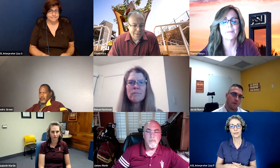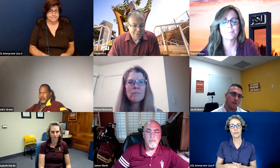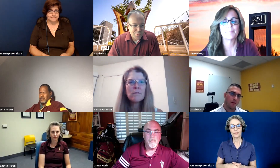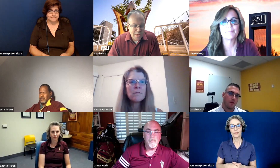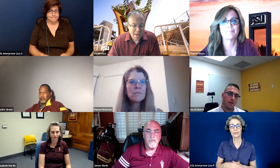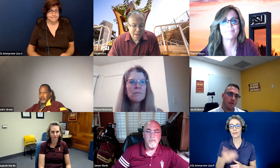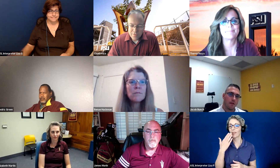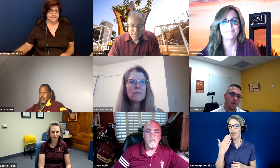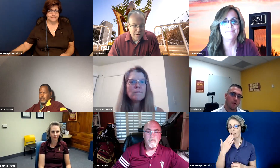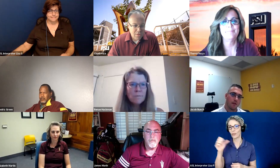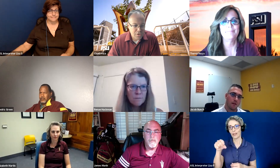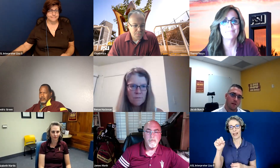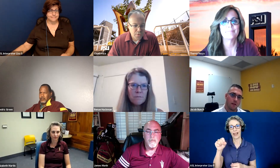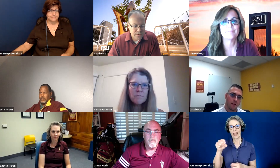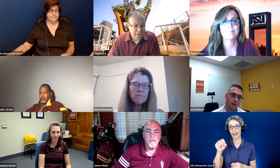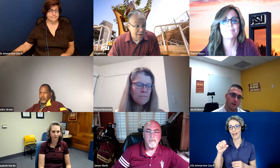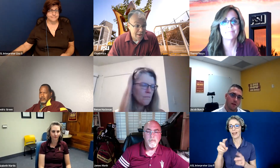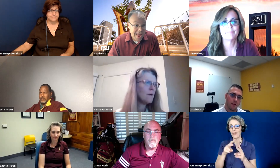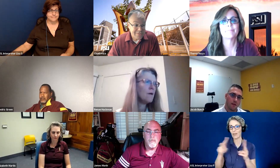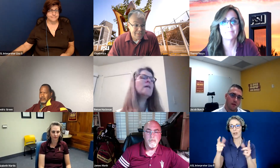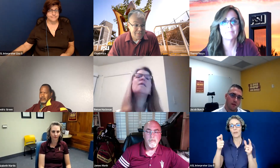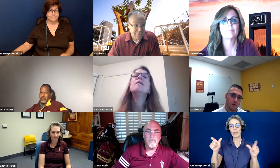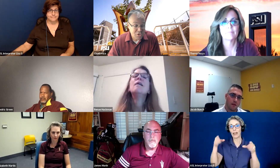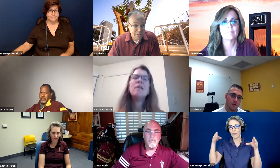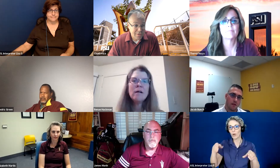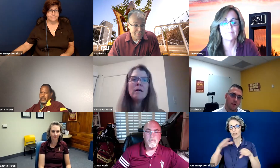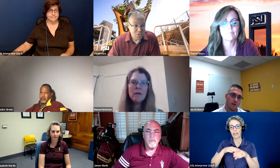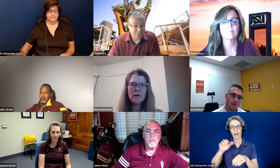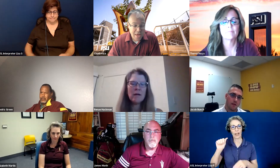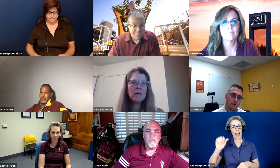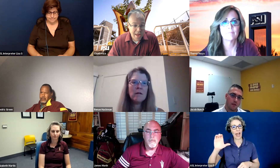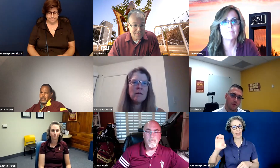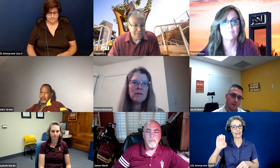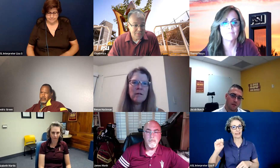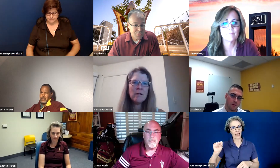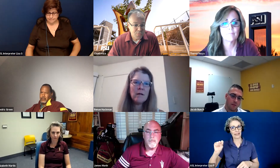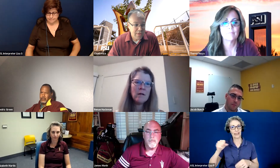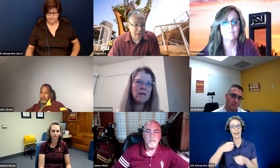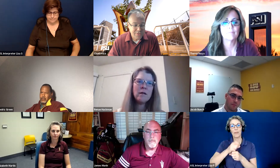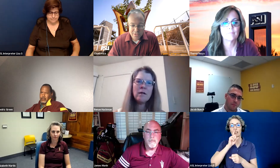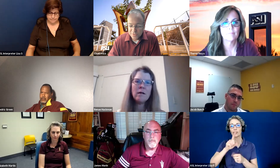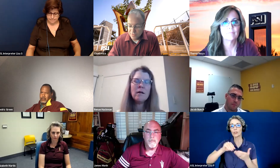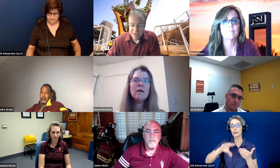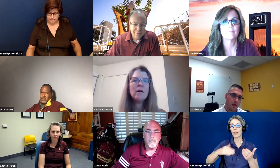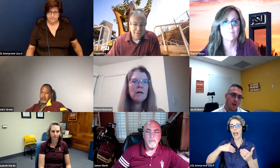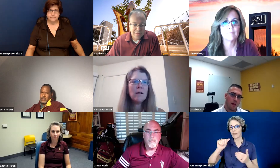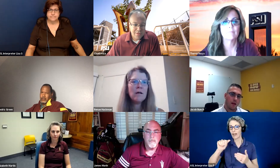Thank you. Yeah, I'm very large focus on access and ensuring that the students have access to that education. Great.